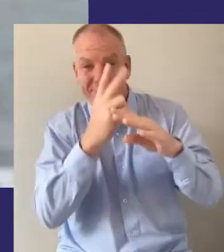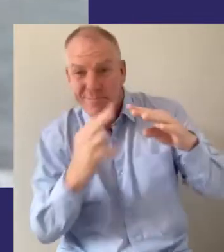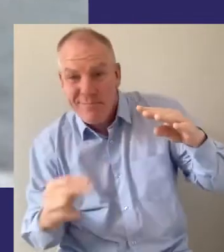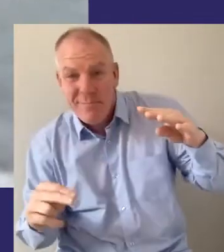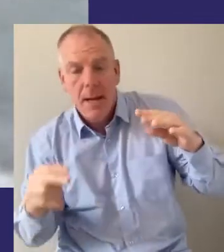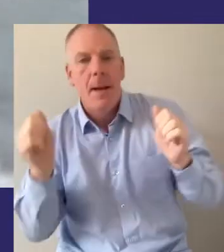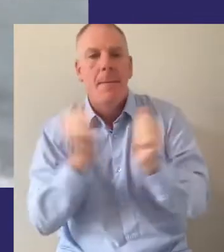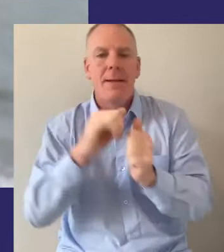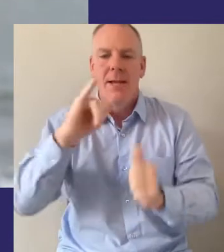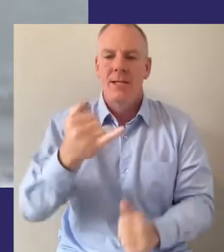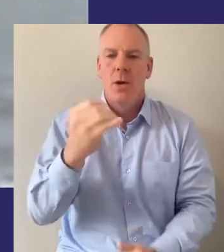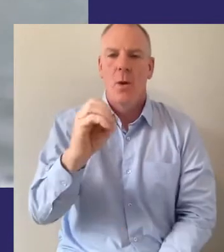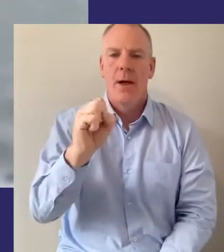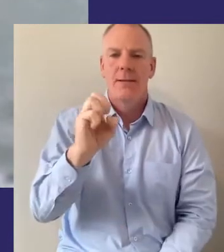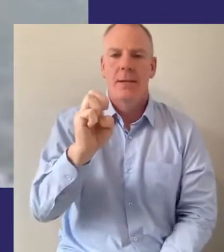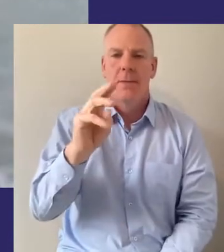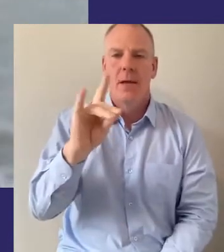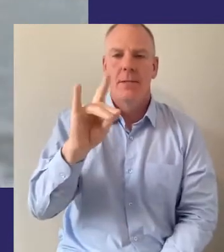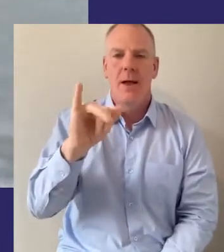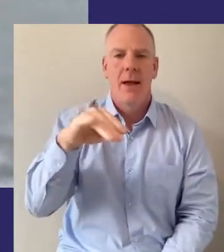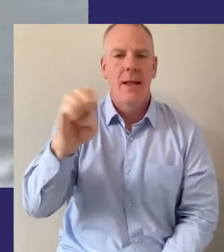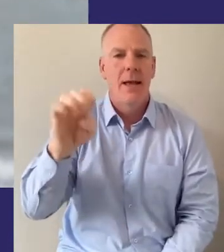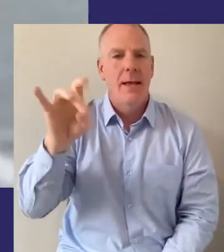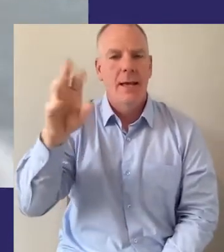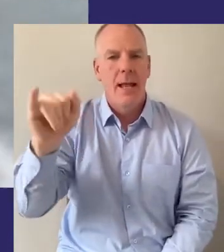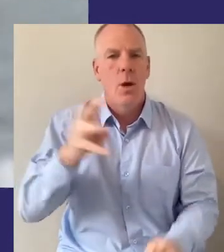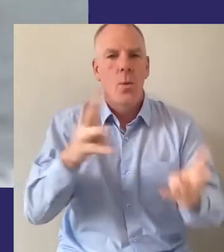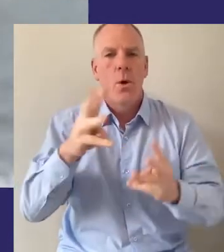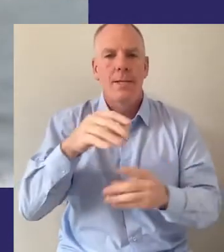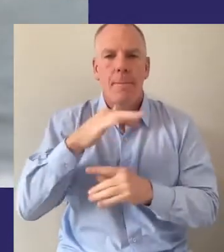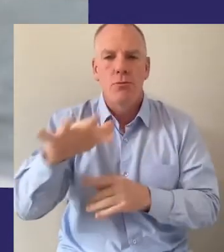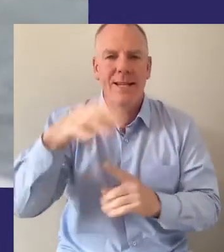going to meet Josephine Kelly who worked with the Marine Institute on collecting data from